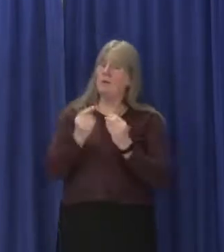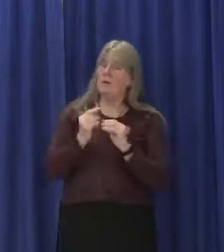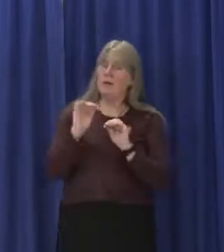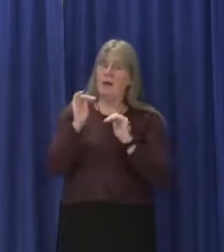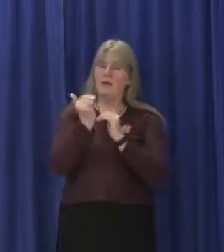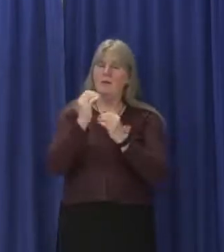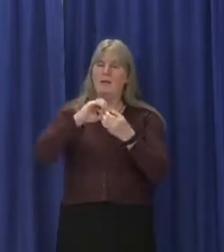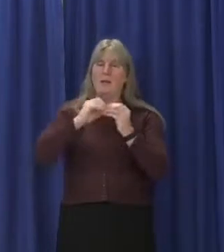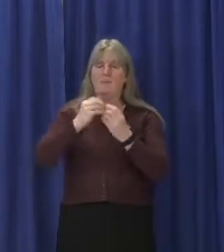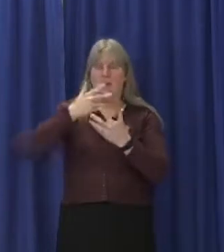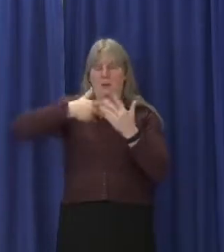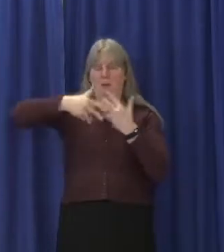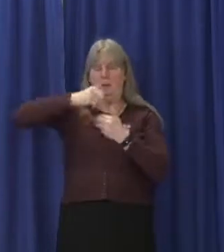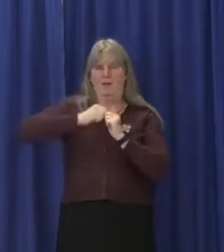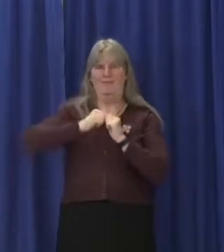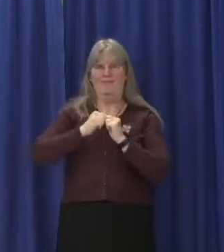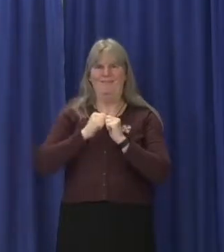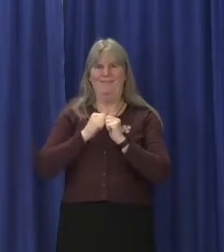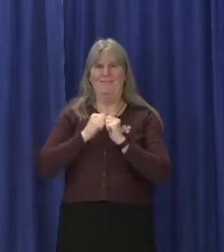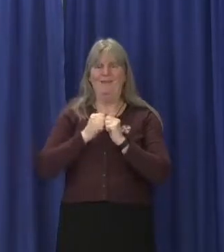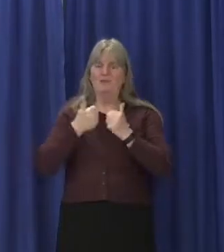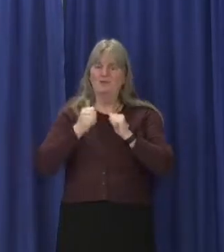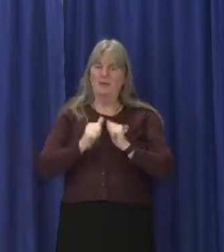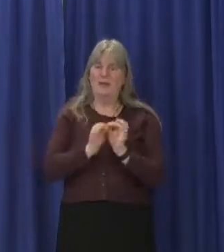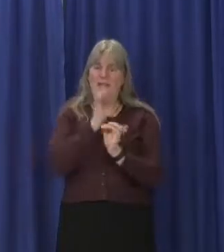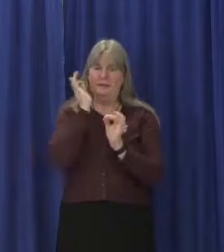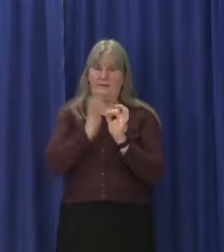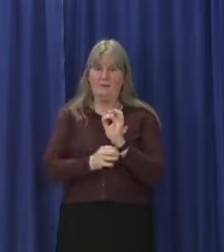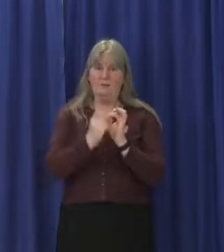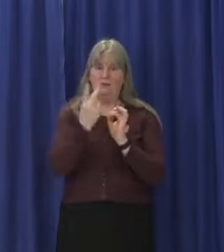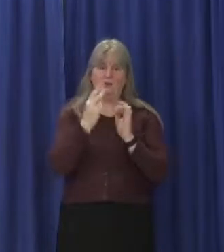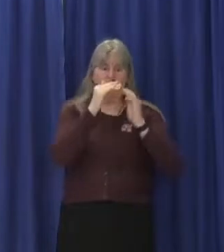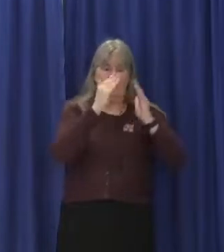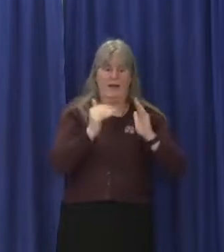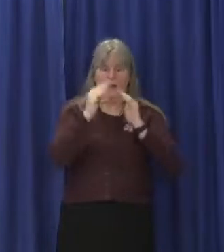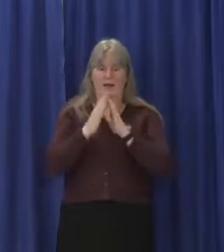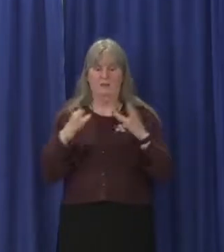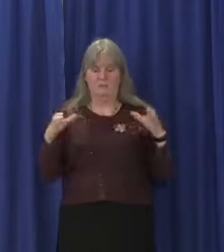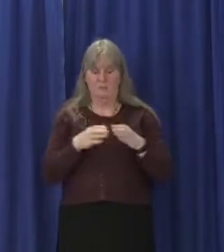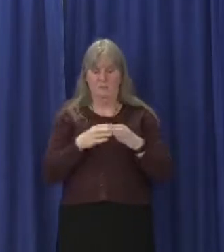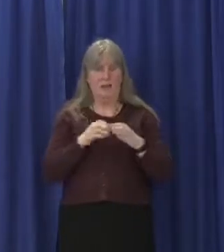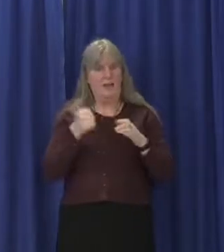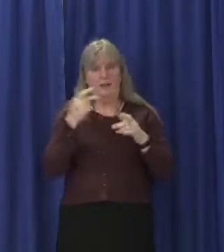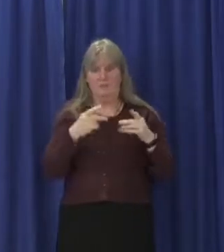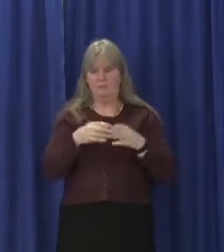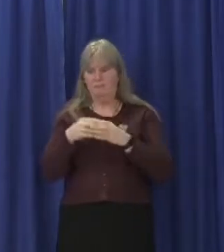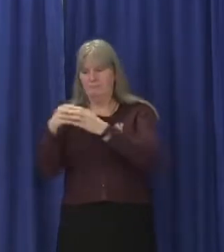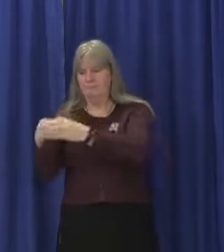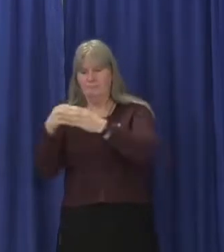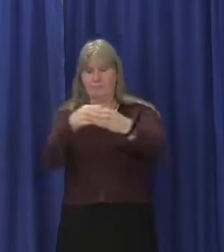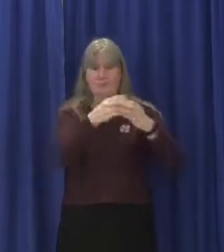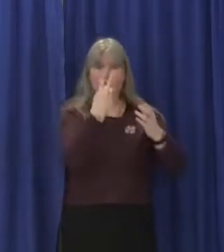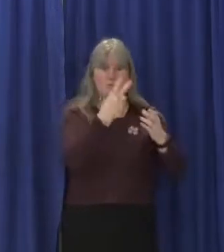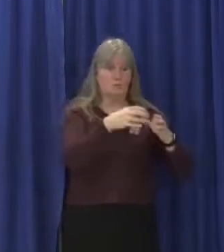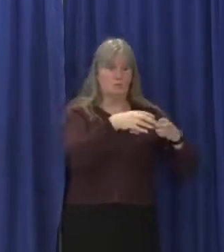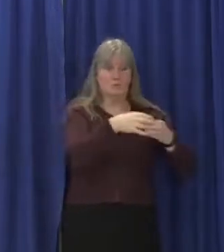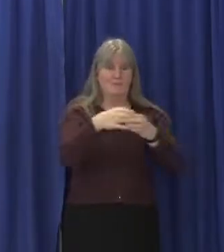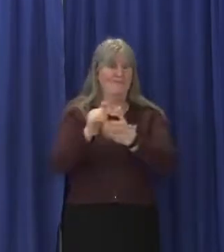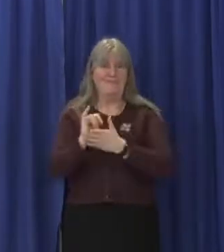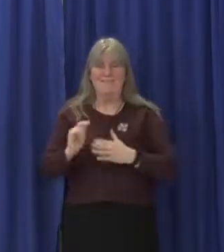We're trying to make it as simple as possible by having a two household limit for wherever you go. And again, the most important